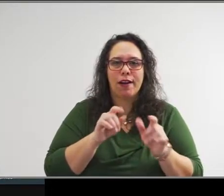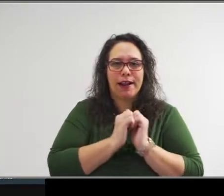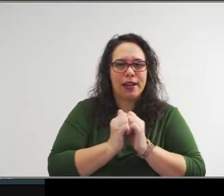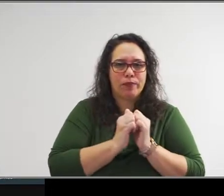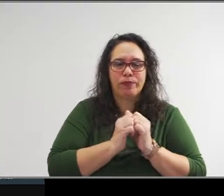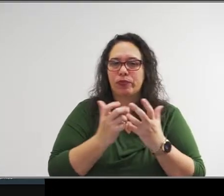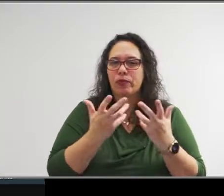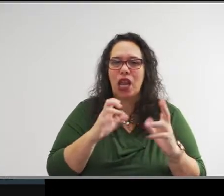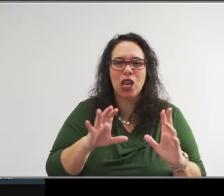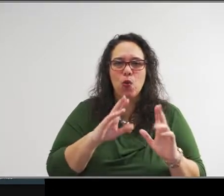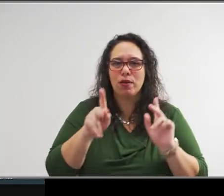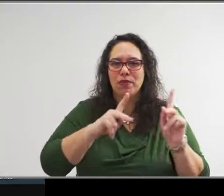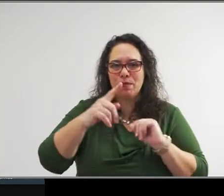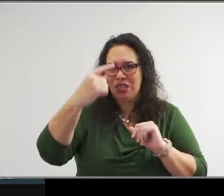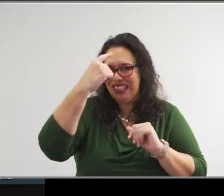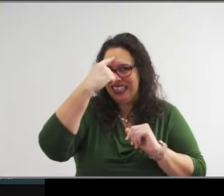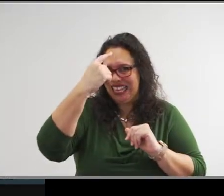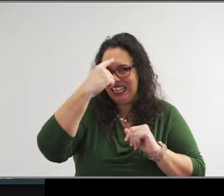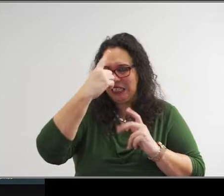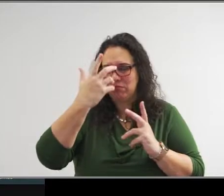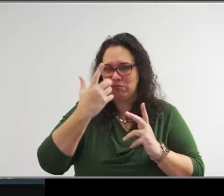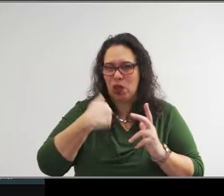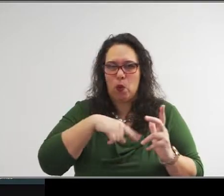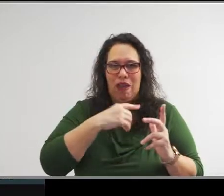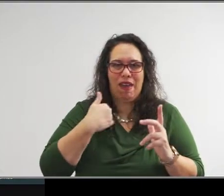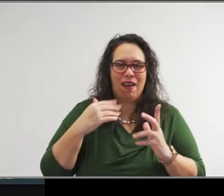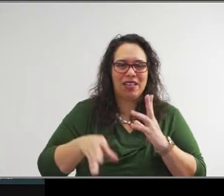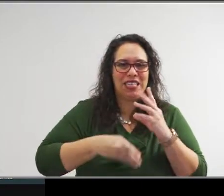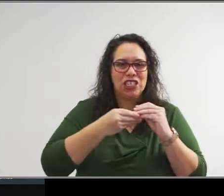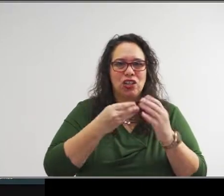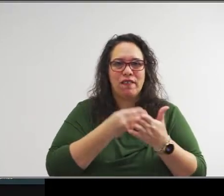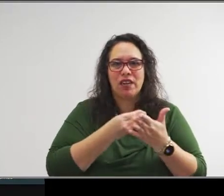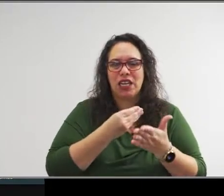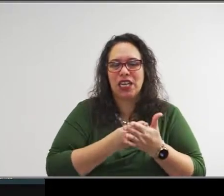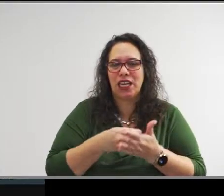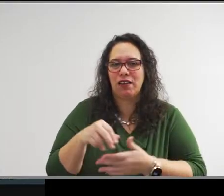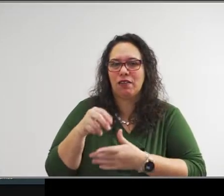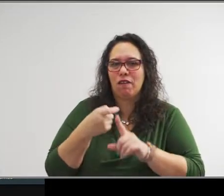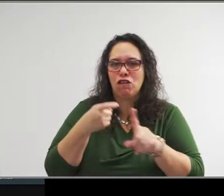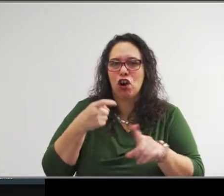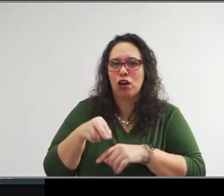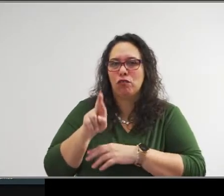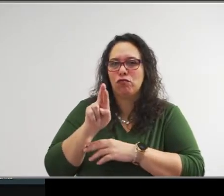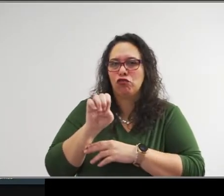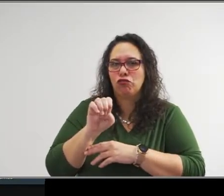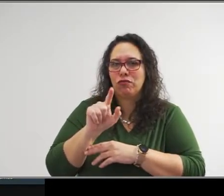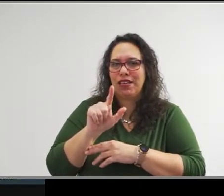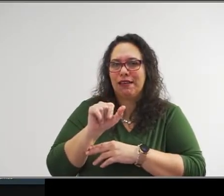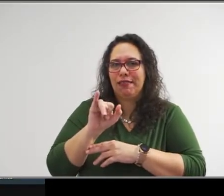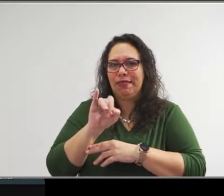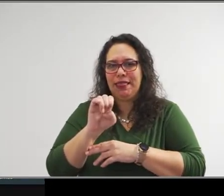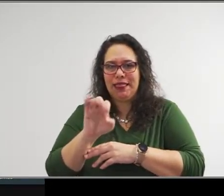just because we have additional funding or some relief funding that that's in a vacuum, right?